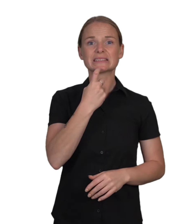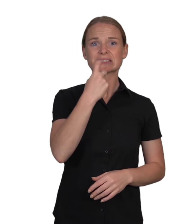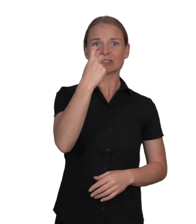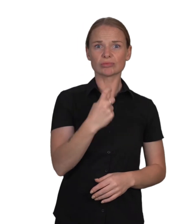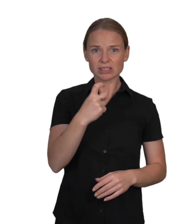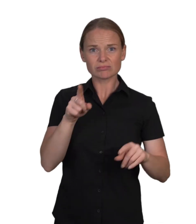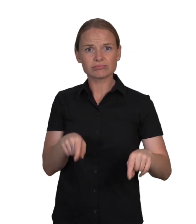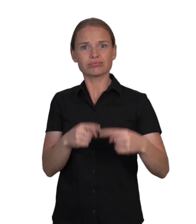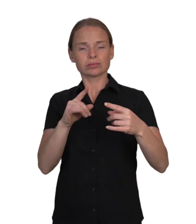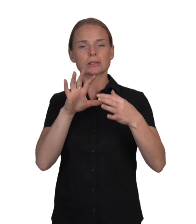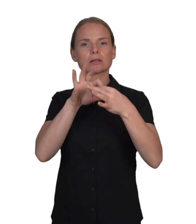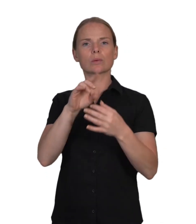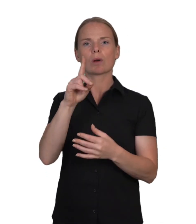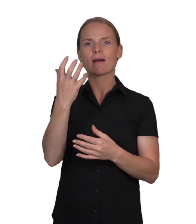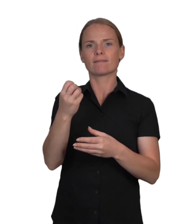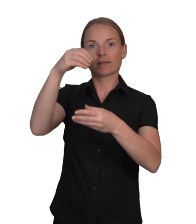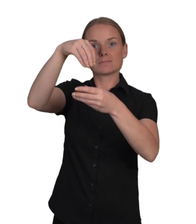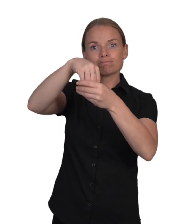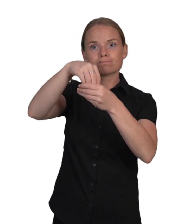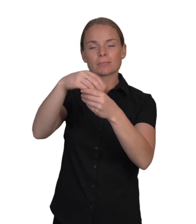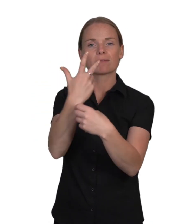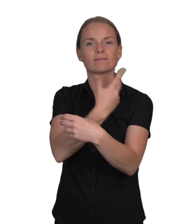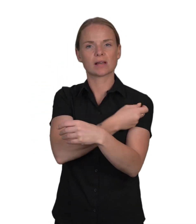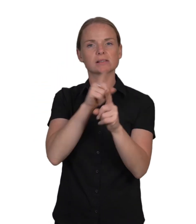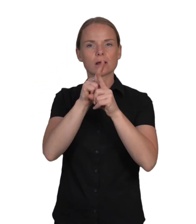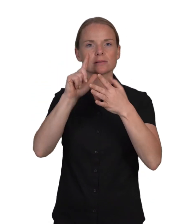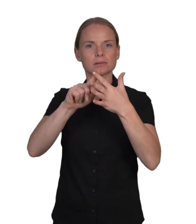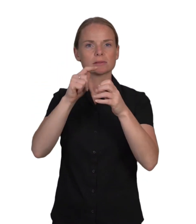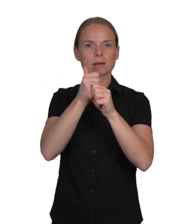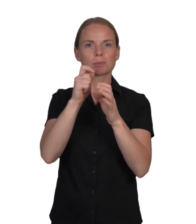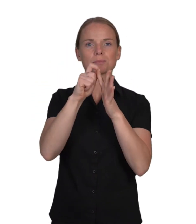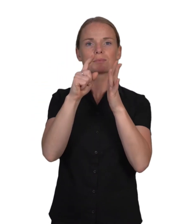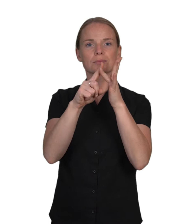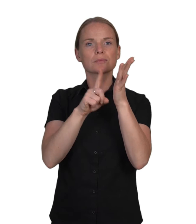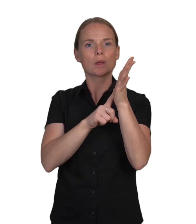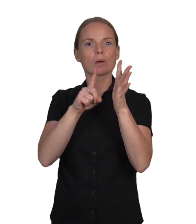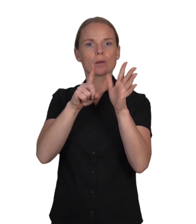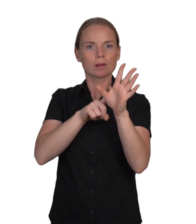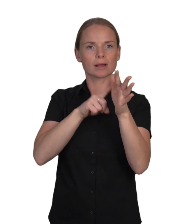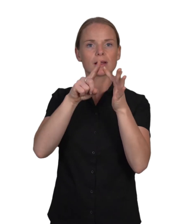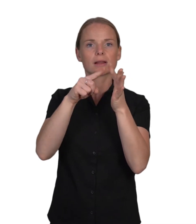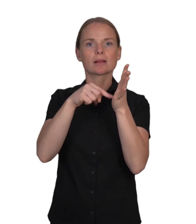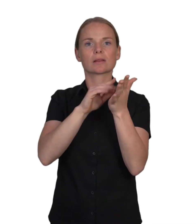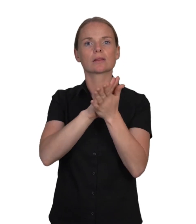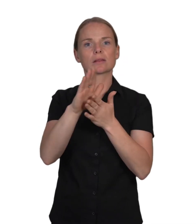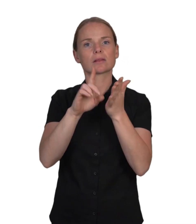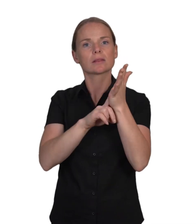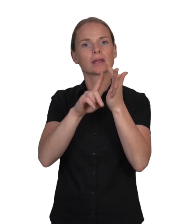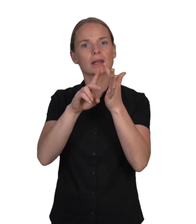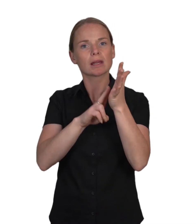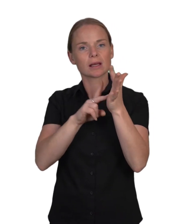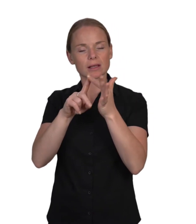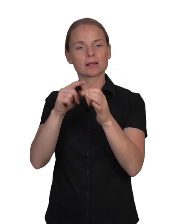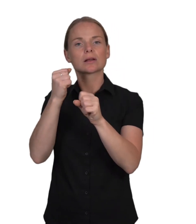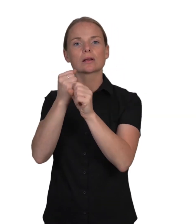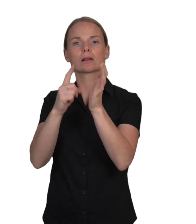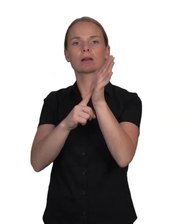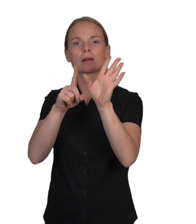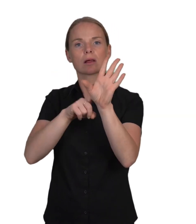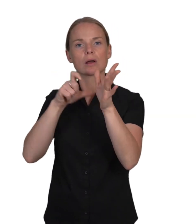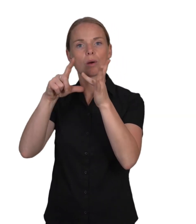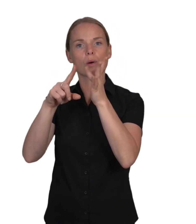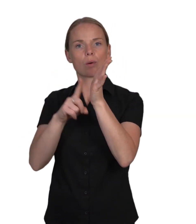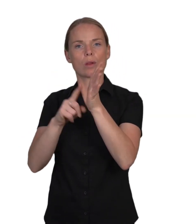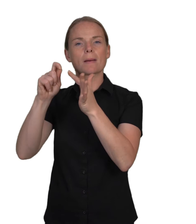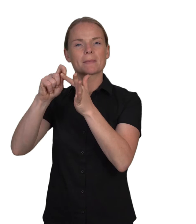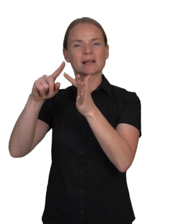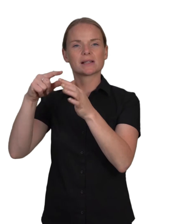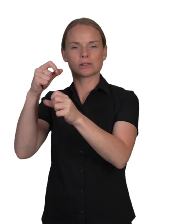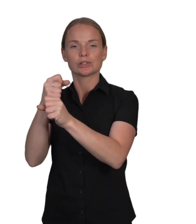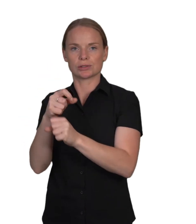anaphylaxis after exposure to any component of the vaccine, including polyethylene glycol (PEG)